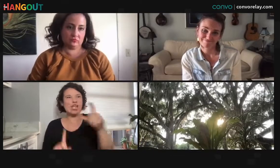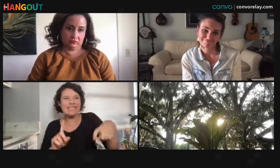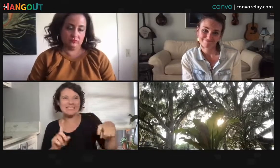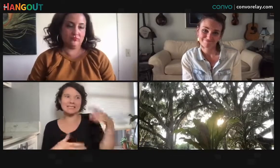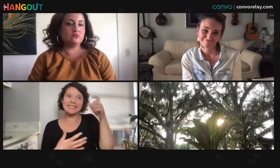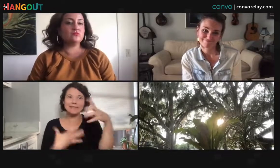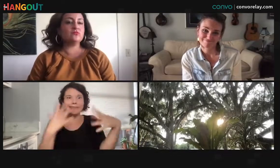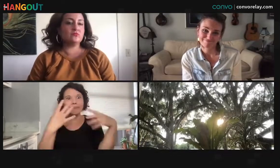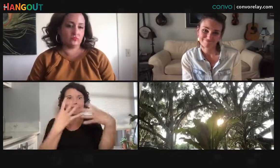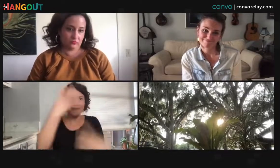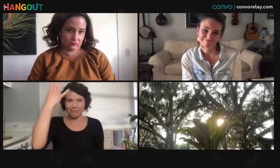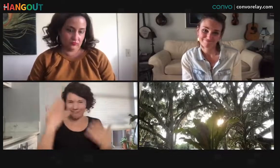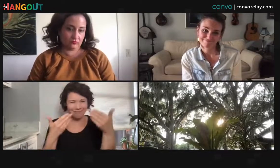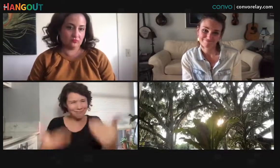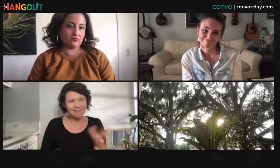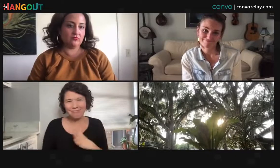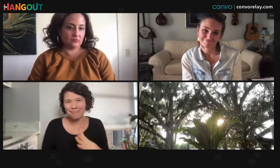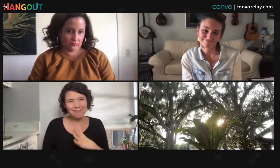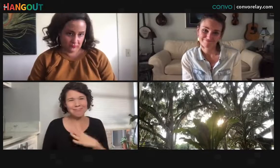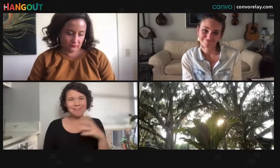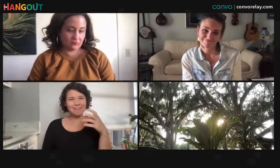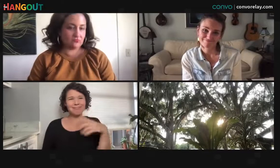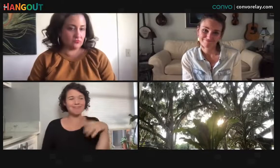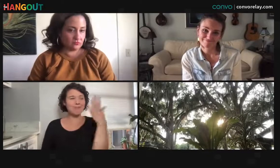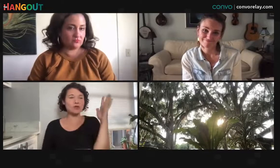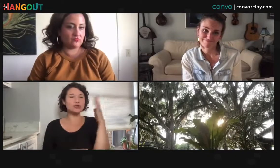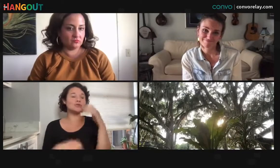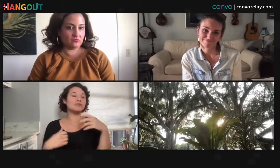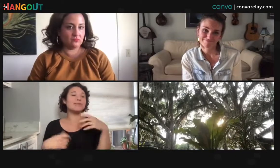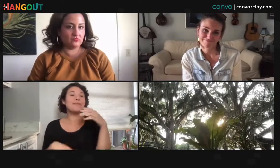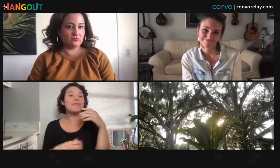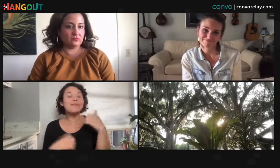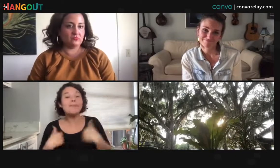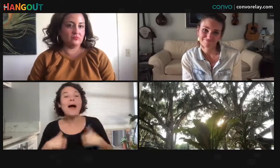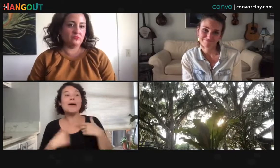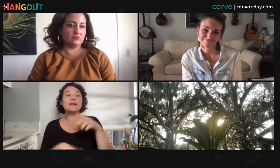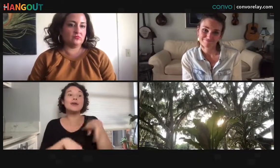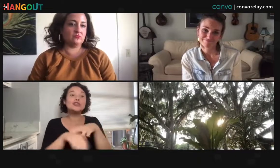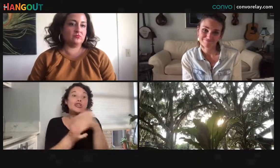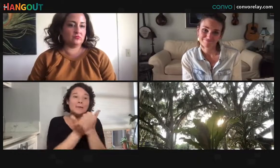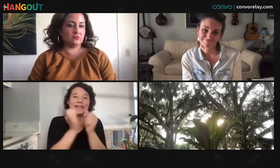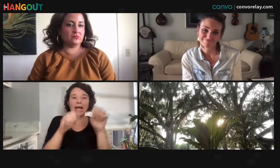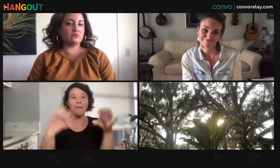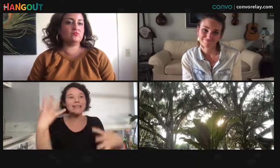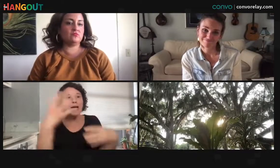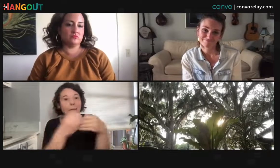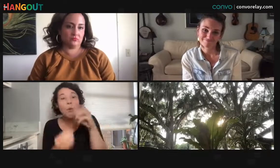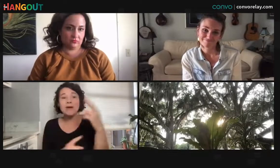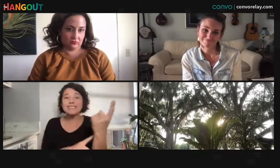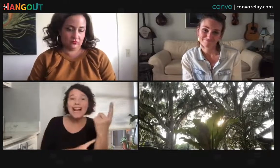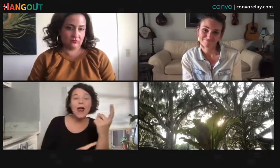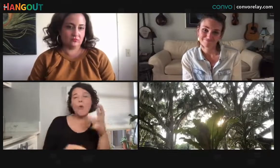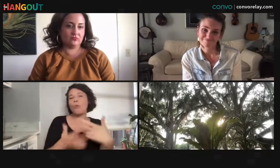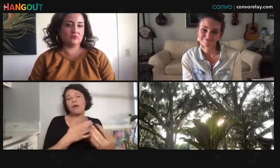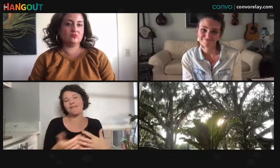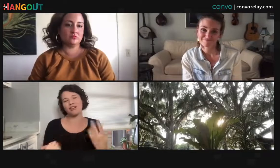everything if it suits you and it meets your needs then that's i think that's great that's what it is forest bathing